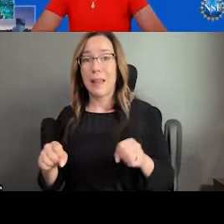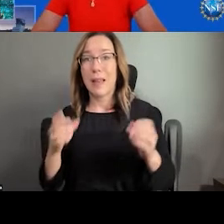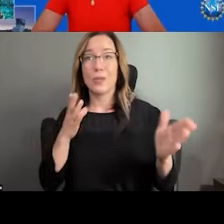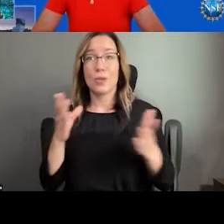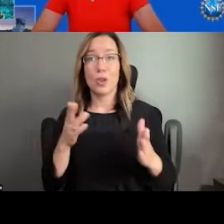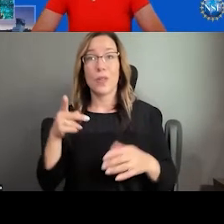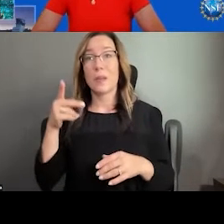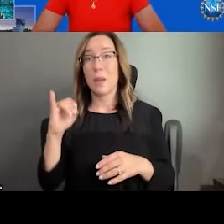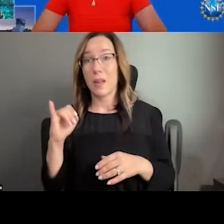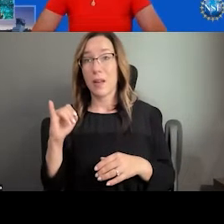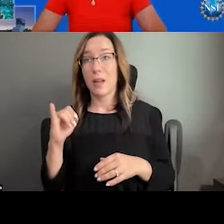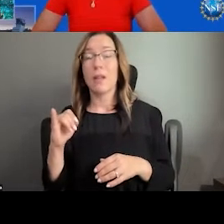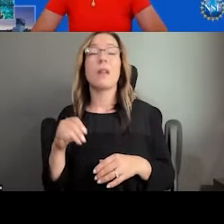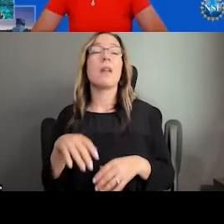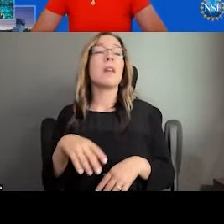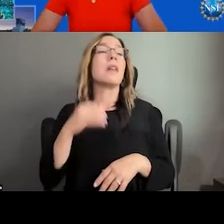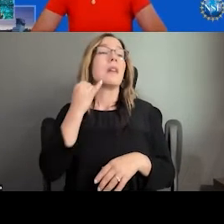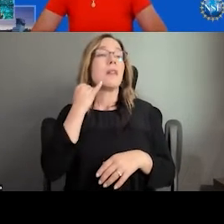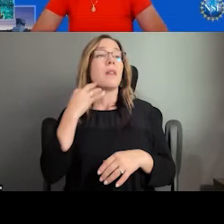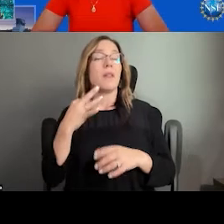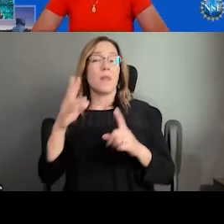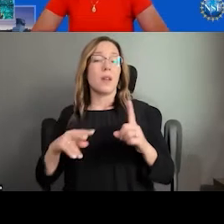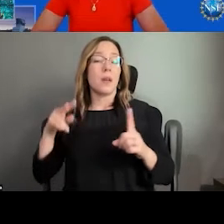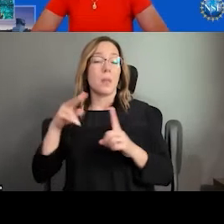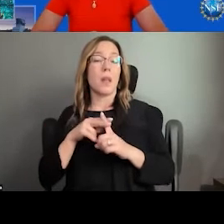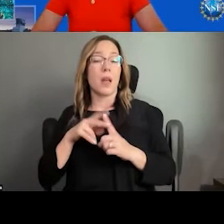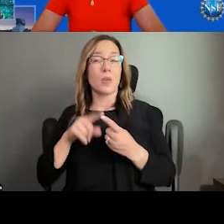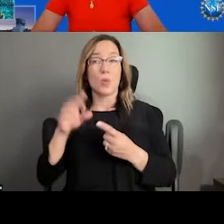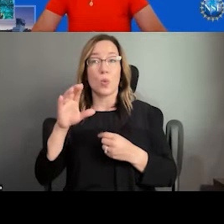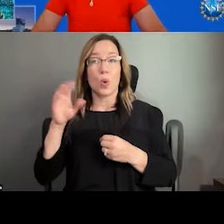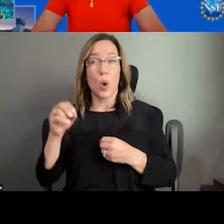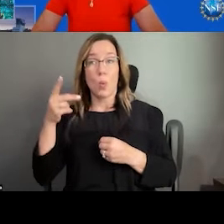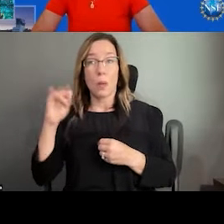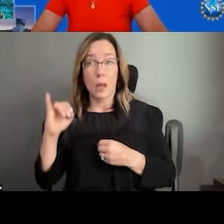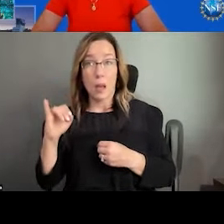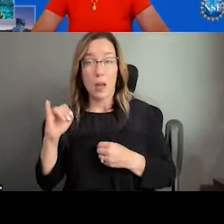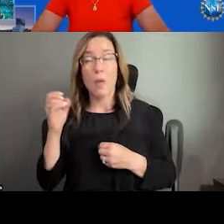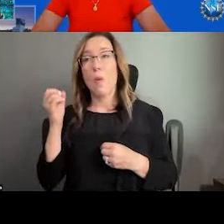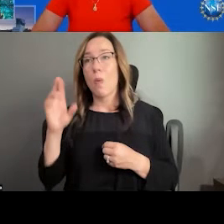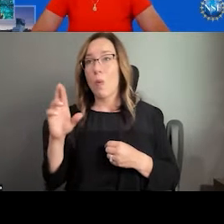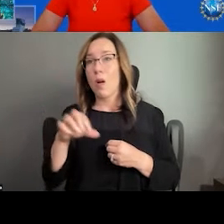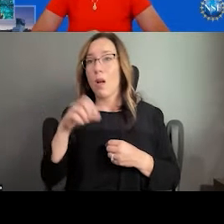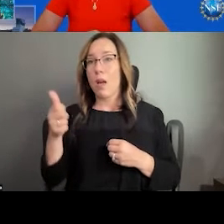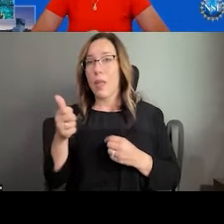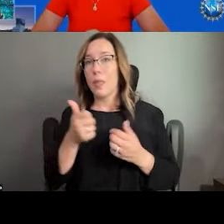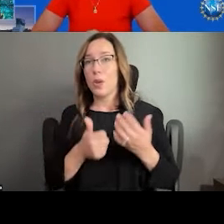and whether it also applies to co-PIs, or other senior project personnel,